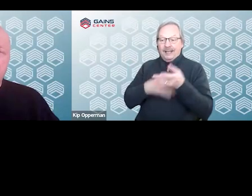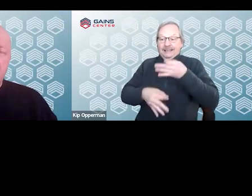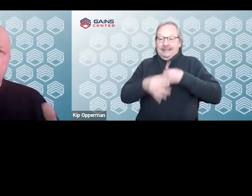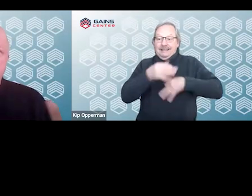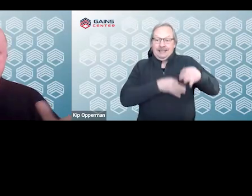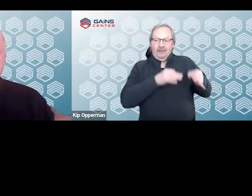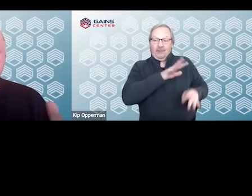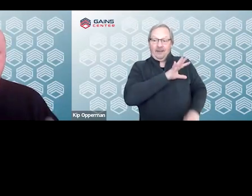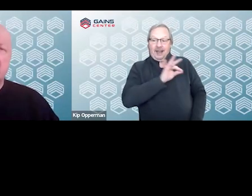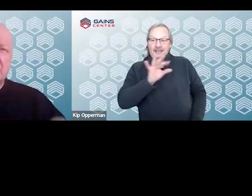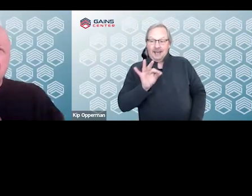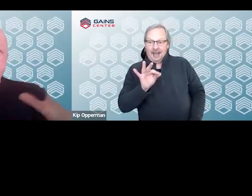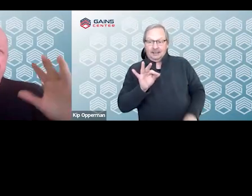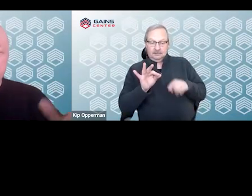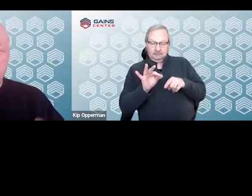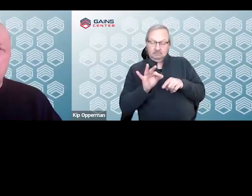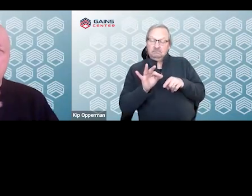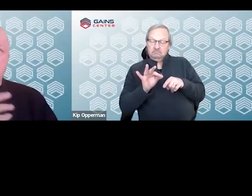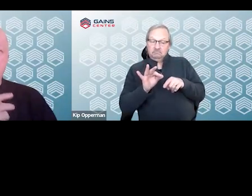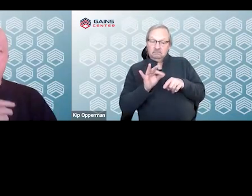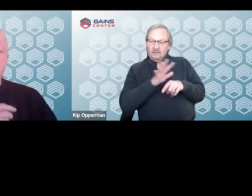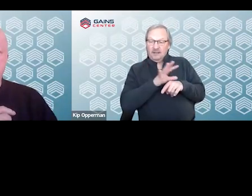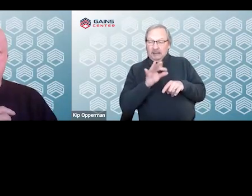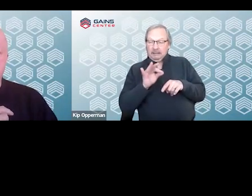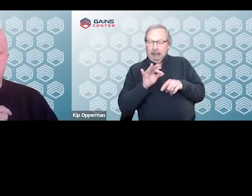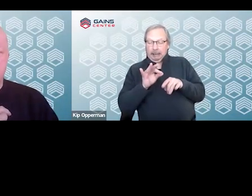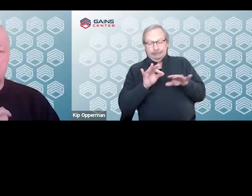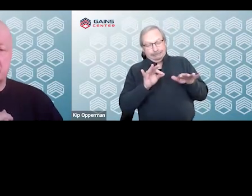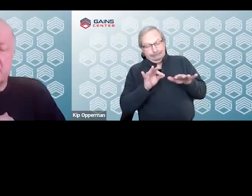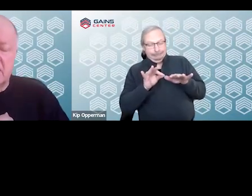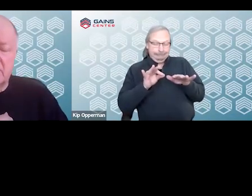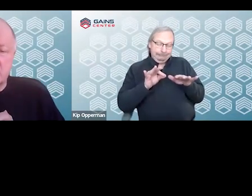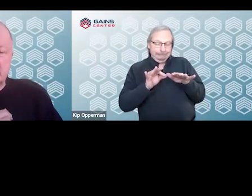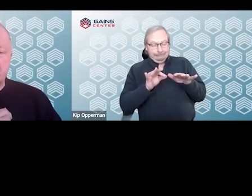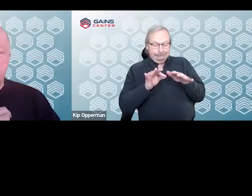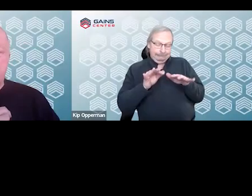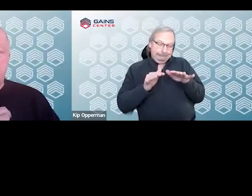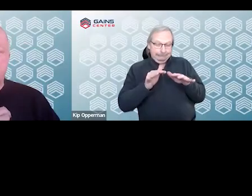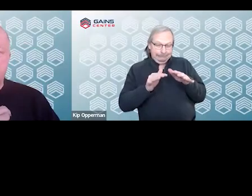$599 has been borderline in terms of the amount.